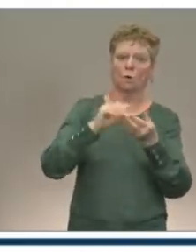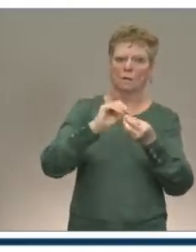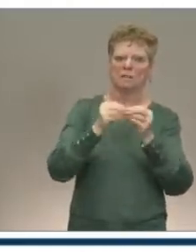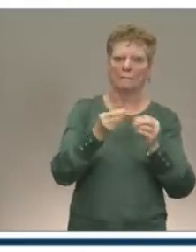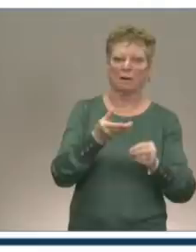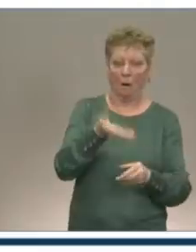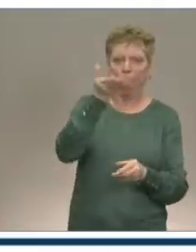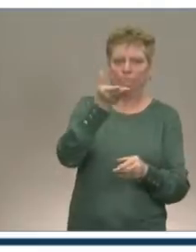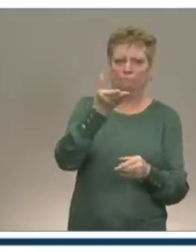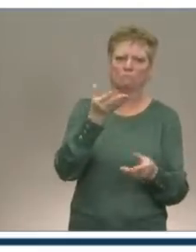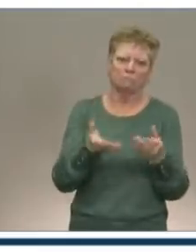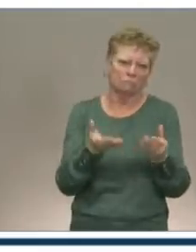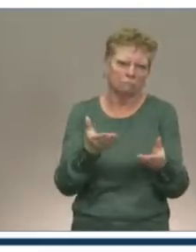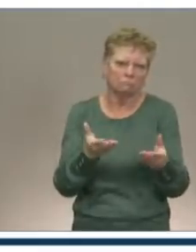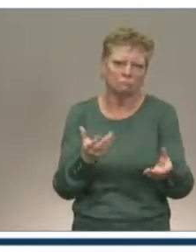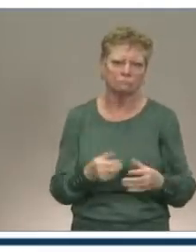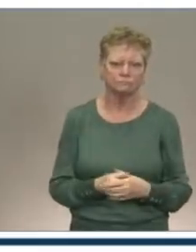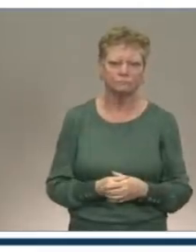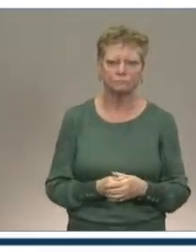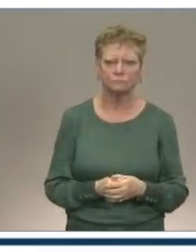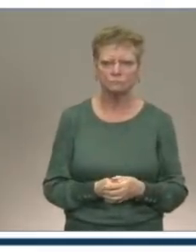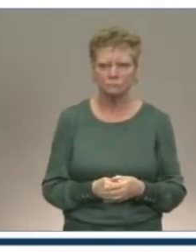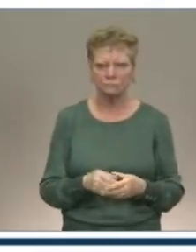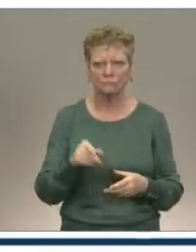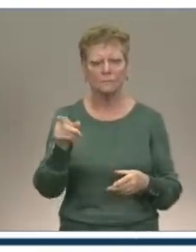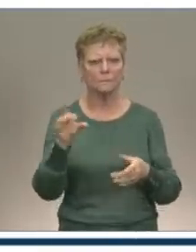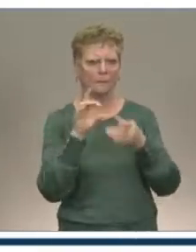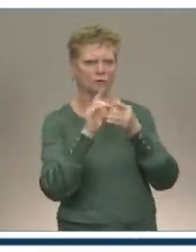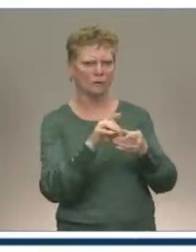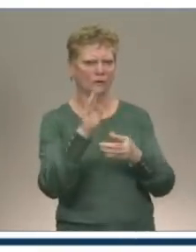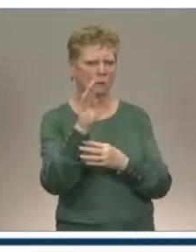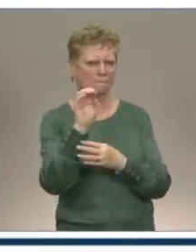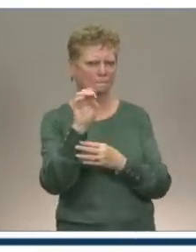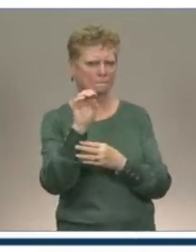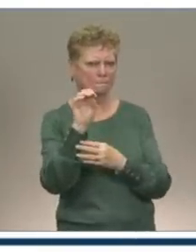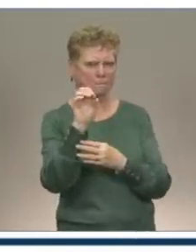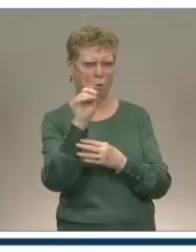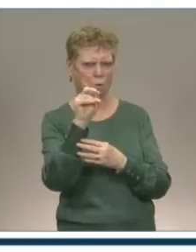that would explain that one on the booster shot it's my understanding that it's 50 enough that